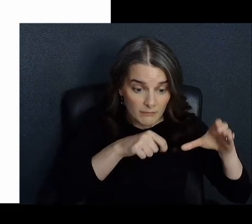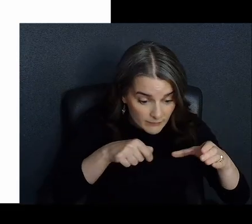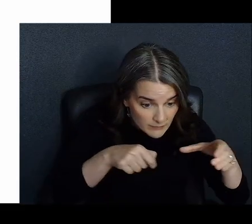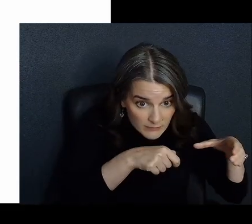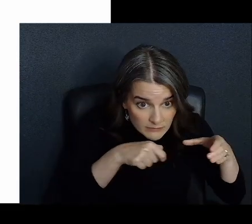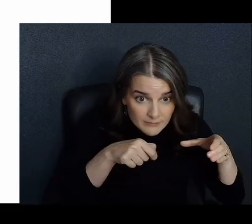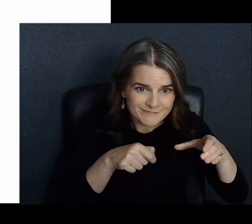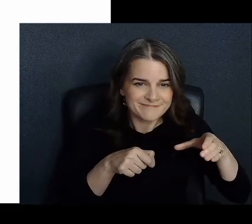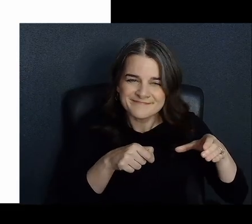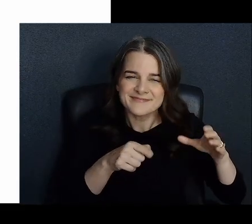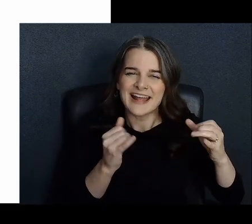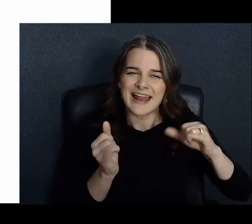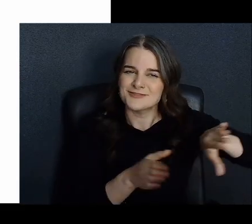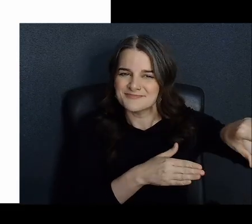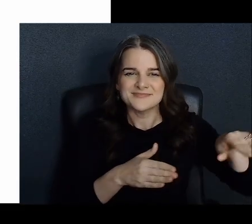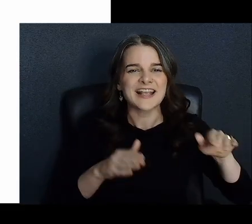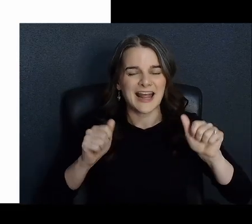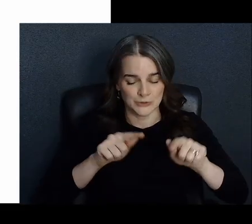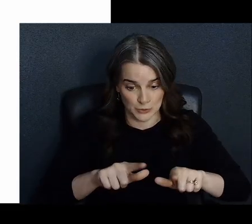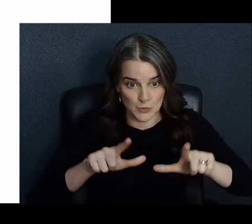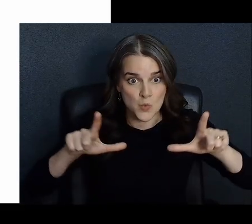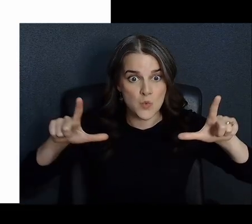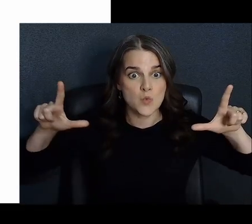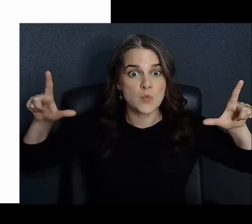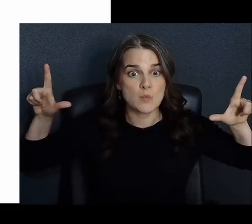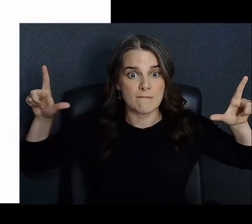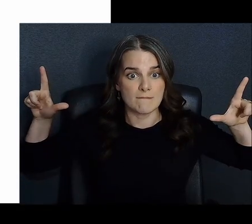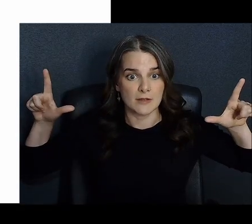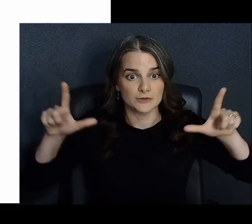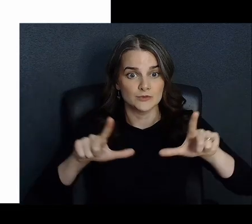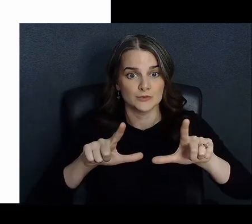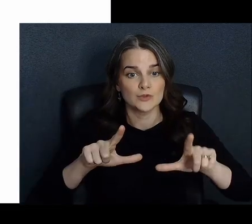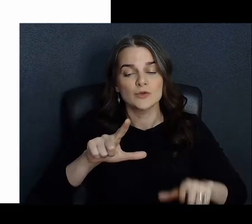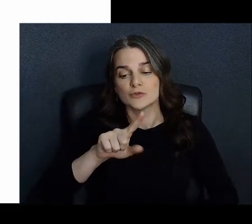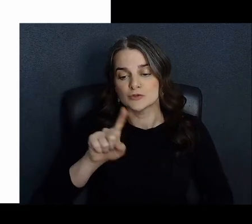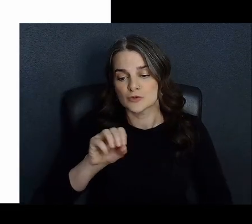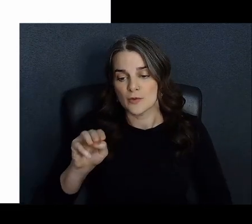And you can also use your smartphone to zoom in by using the camera on the smartphone.